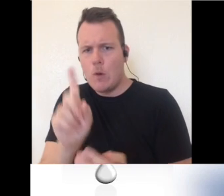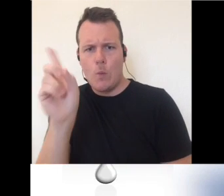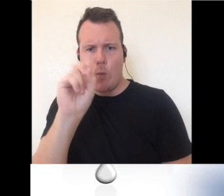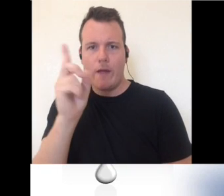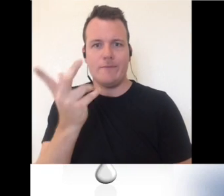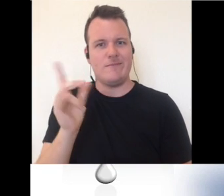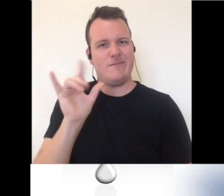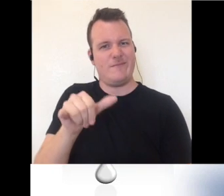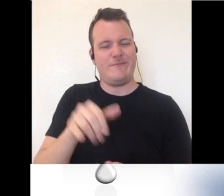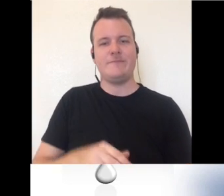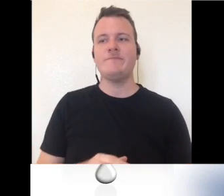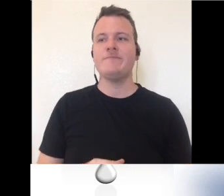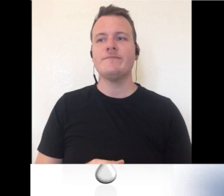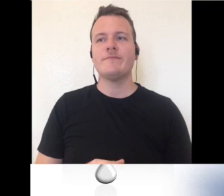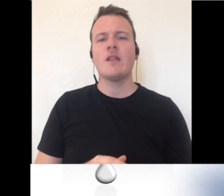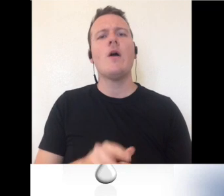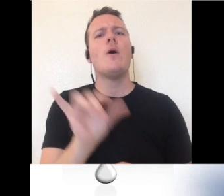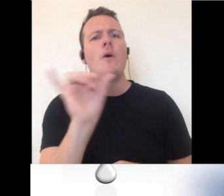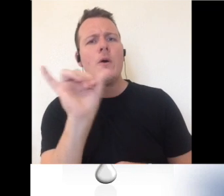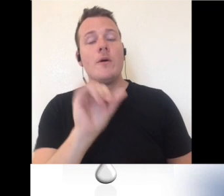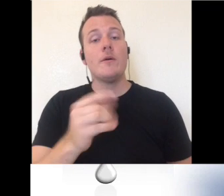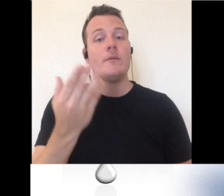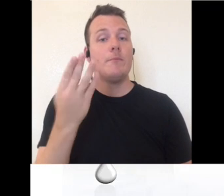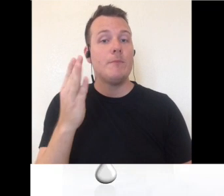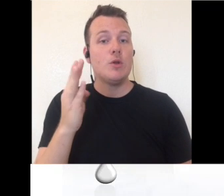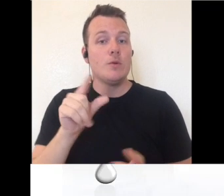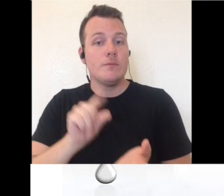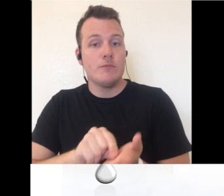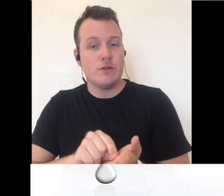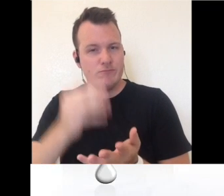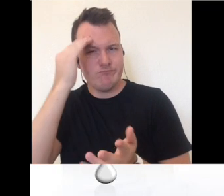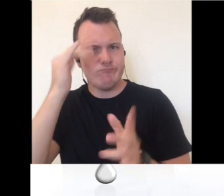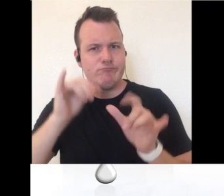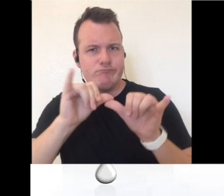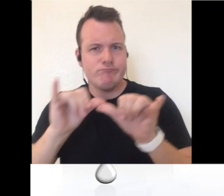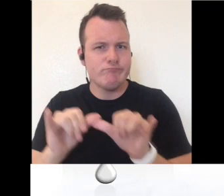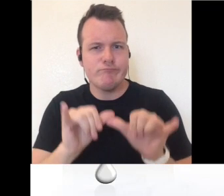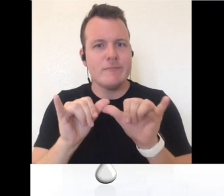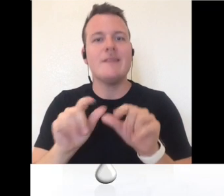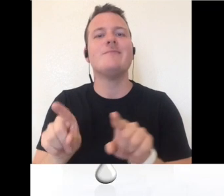whether you go to the right or the left or straight ahead. So the blueprints are